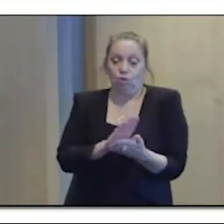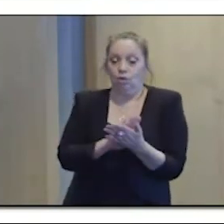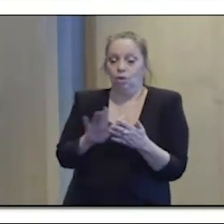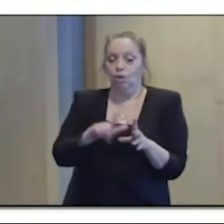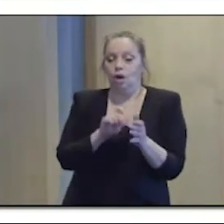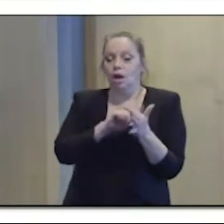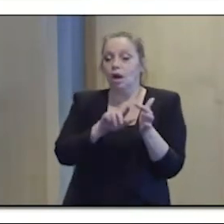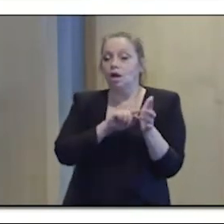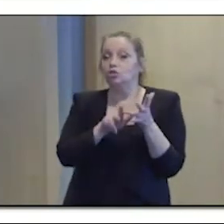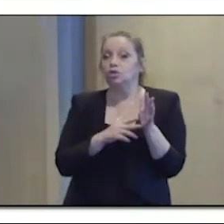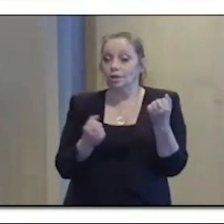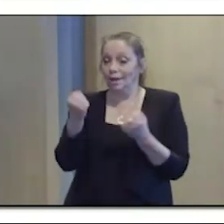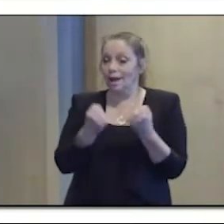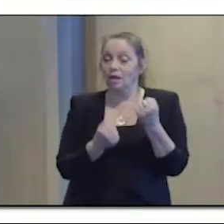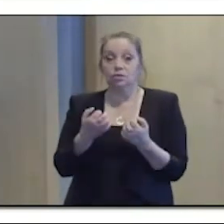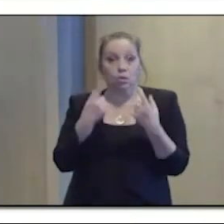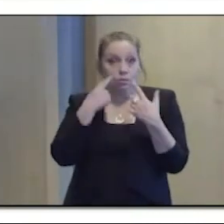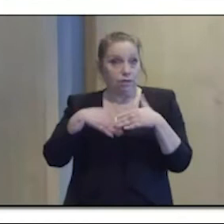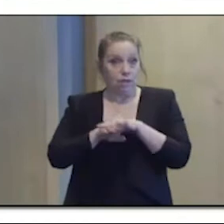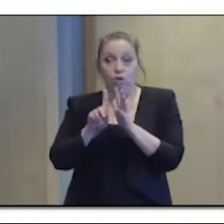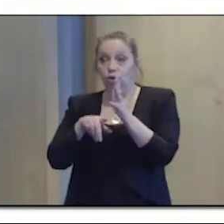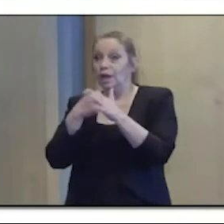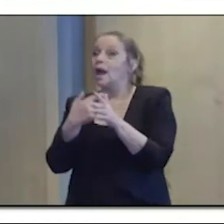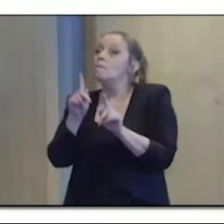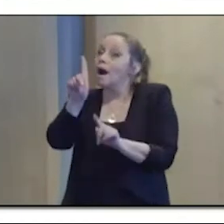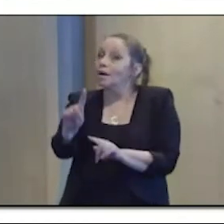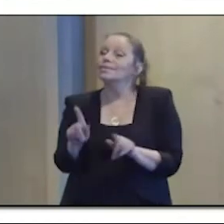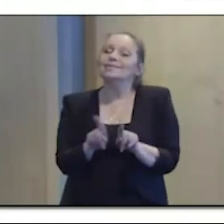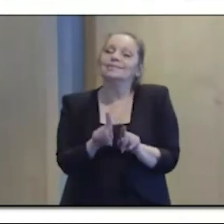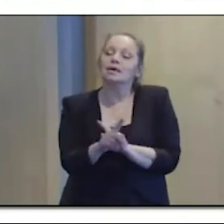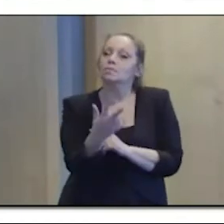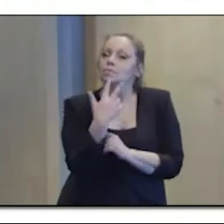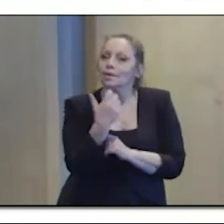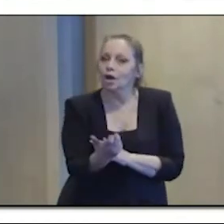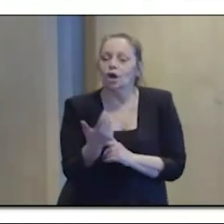quite common in the UK, but like electric vehicles they need infrastructure, charging infrastructure